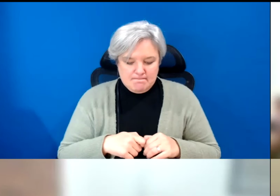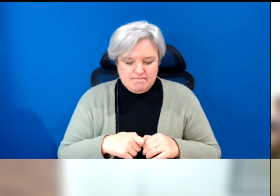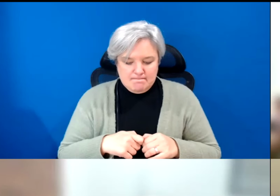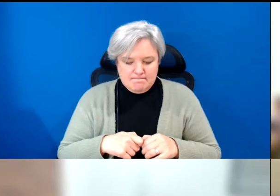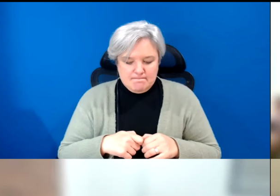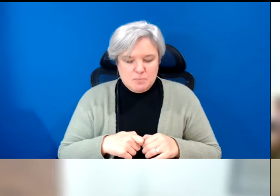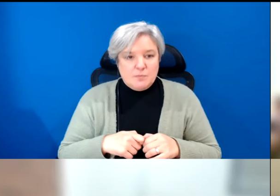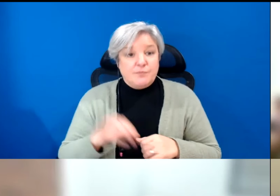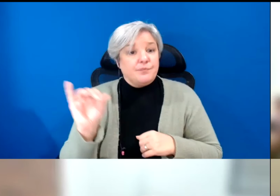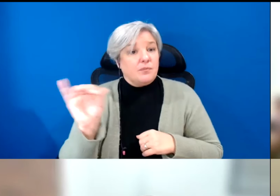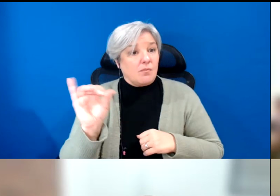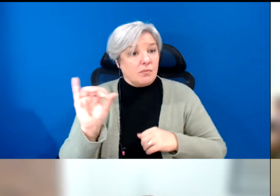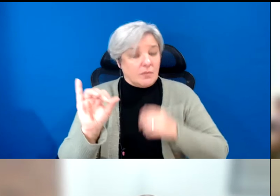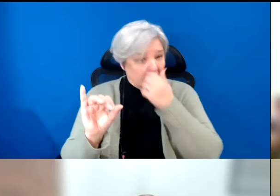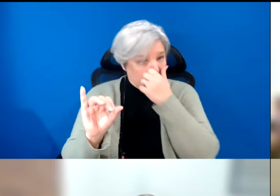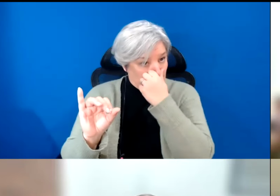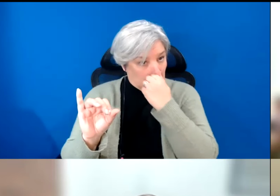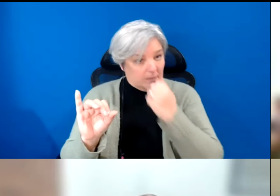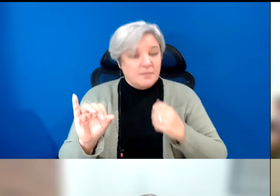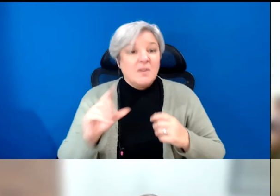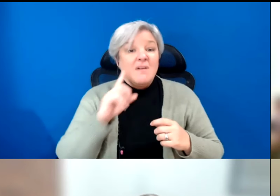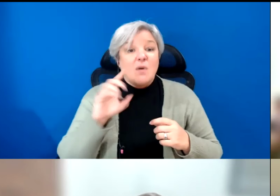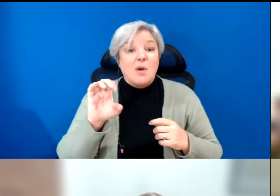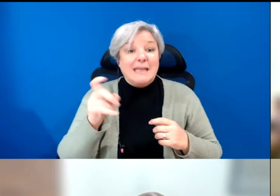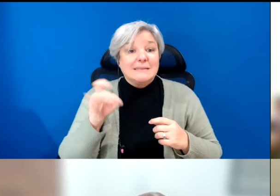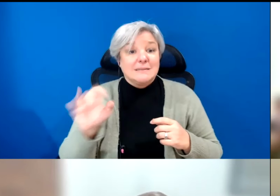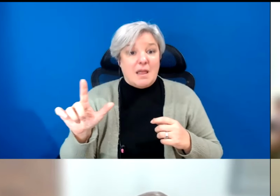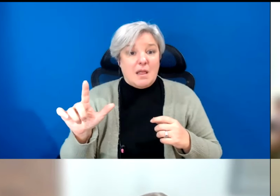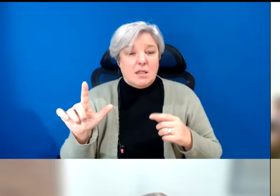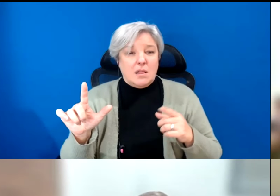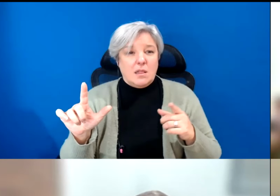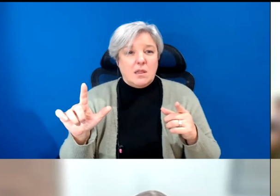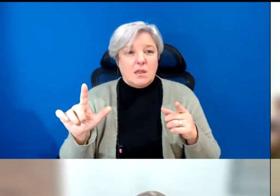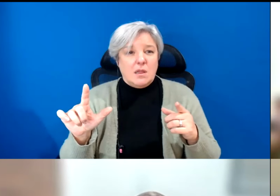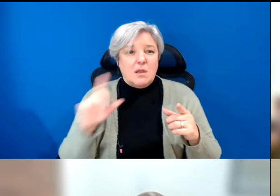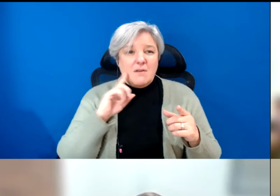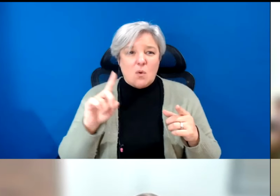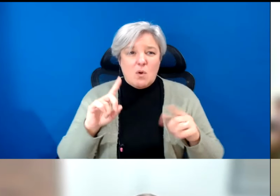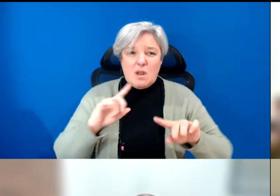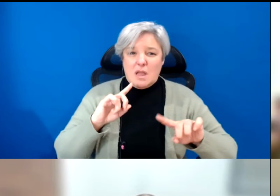And also for Excel sheets, is it for attendance and grades?